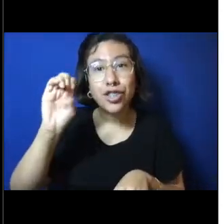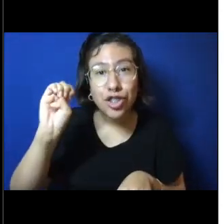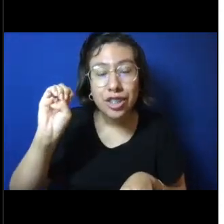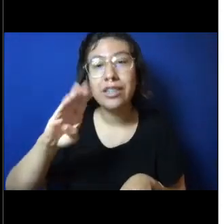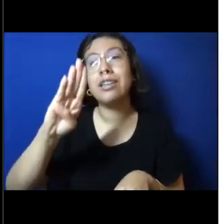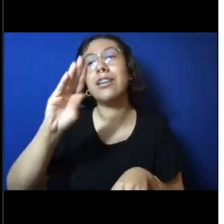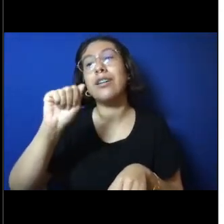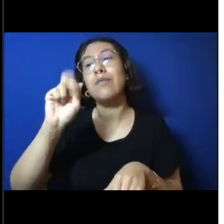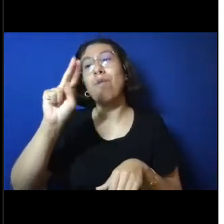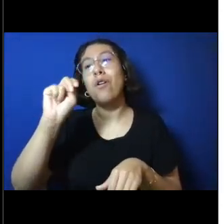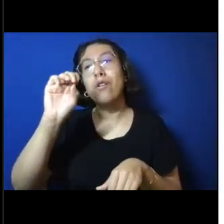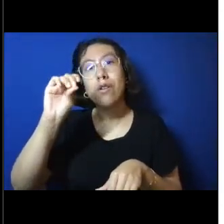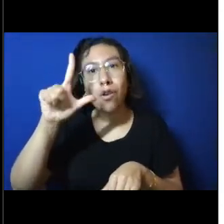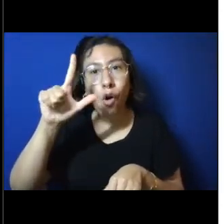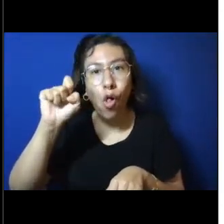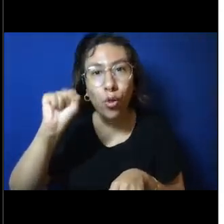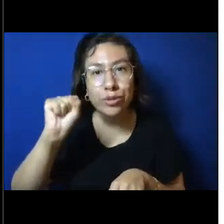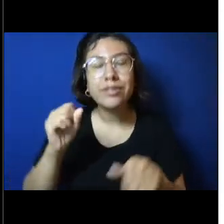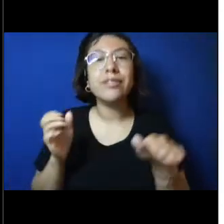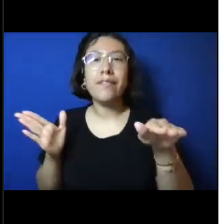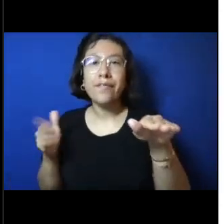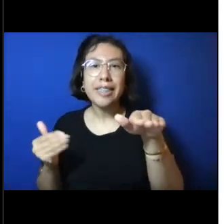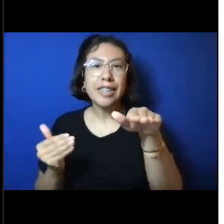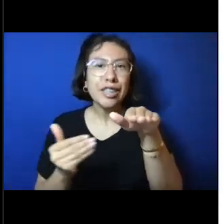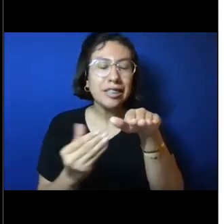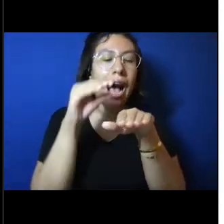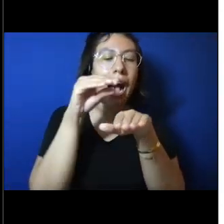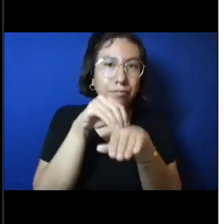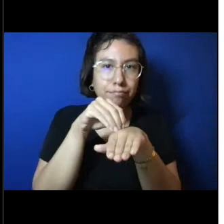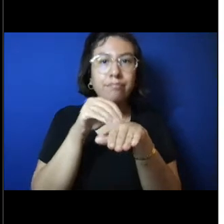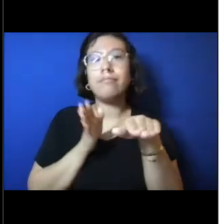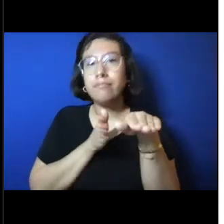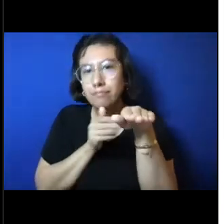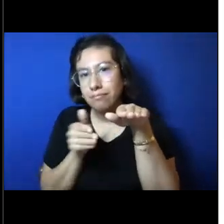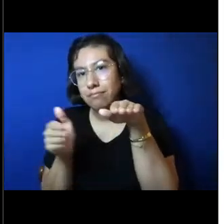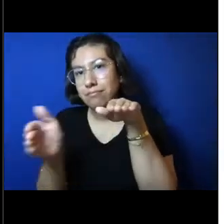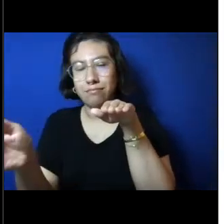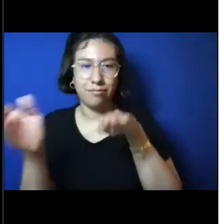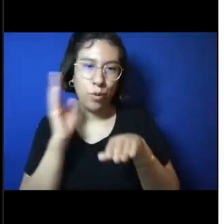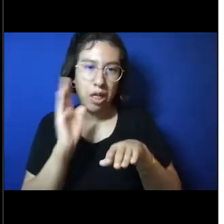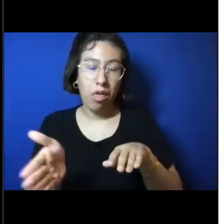that the turtles might leave behind if they can't get everything into their mouth. Turtles have to breathe air,